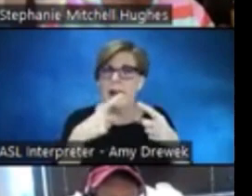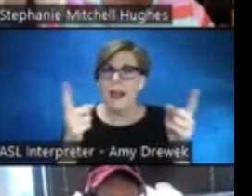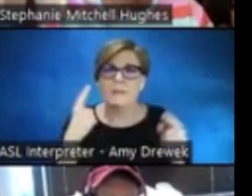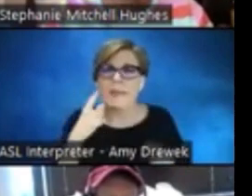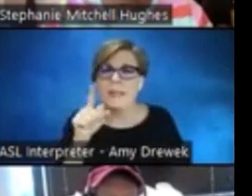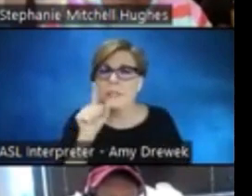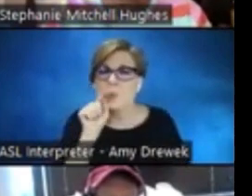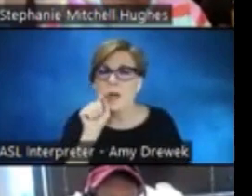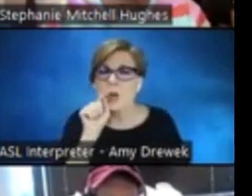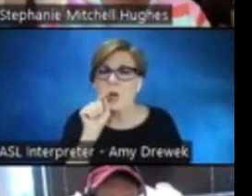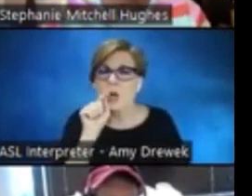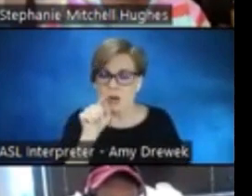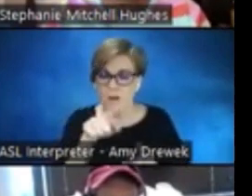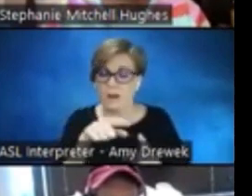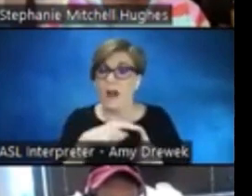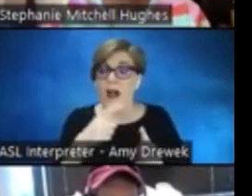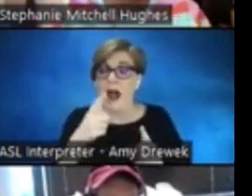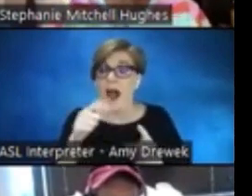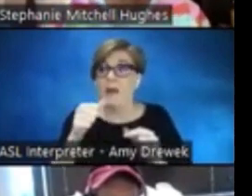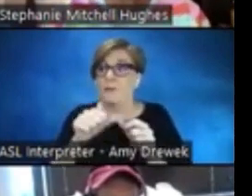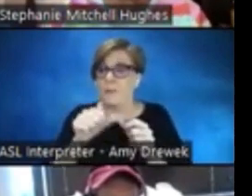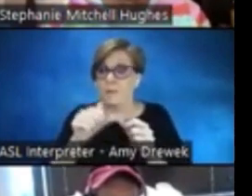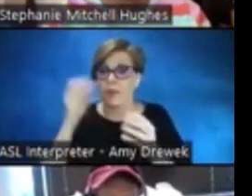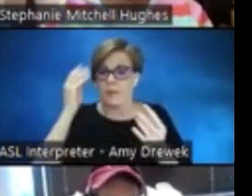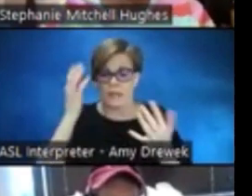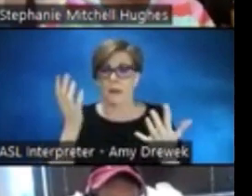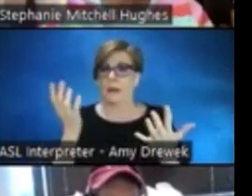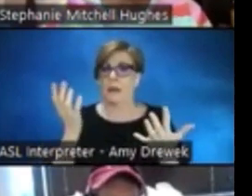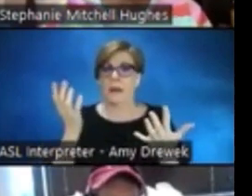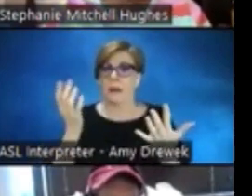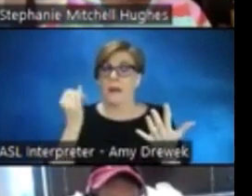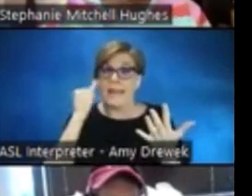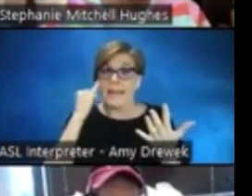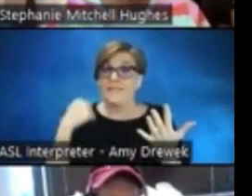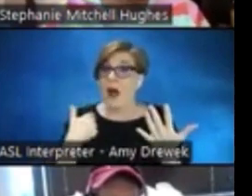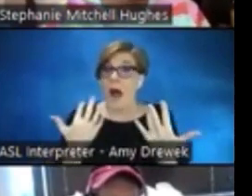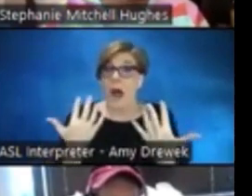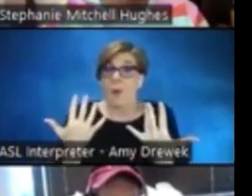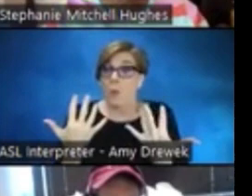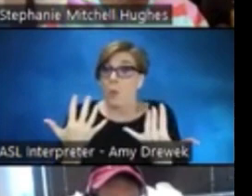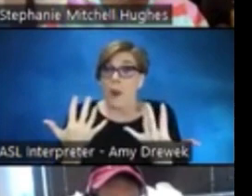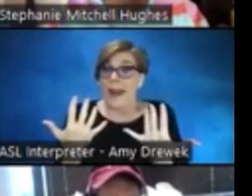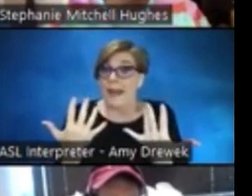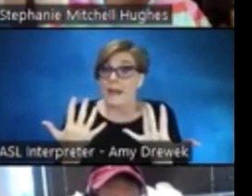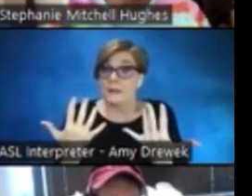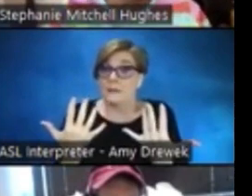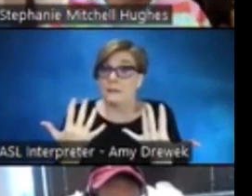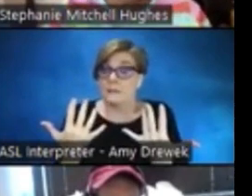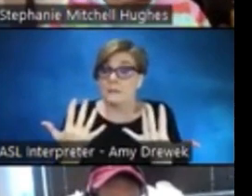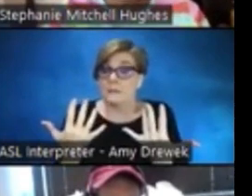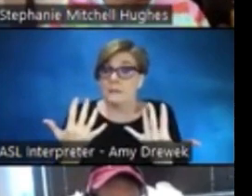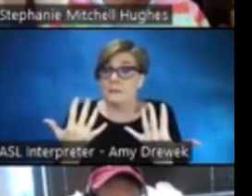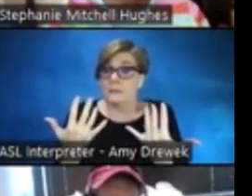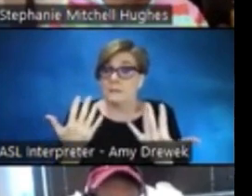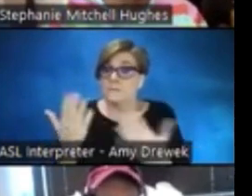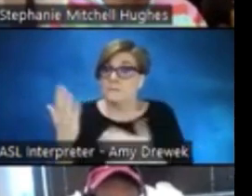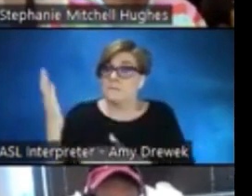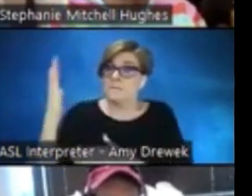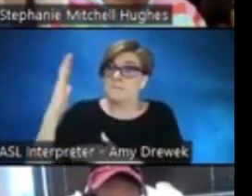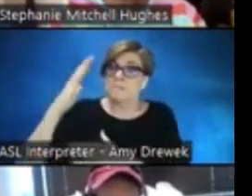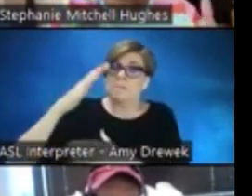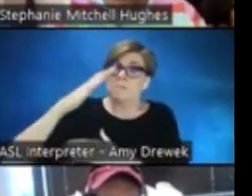I REMEMBER THINKING TO MYSELF IF I WAIT LONG ENOUGH, SOMEONE IS GOING TO GO